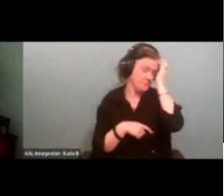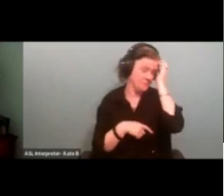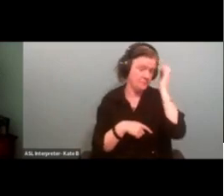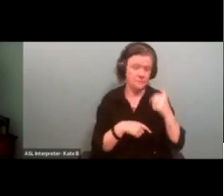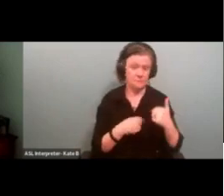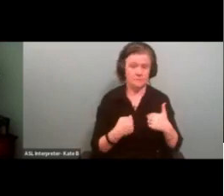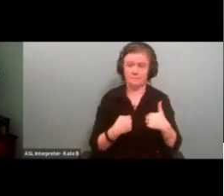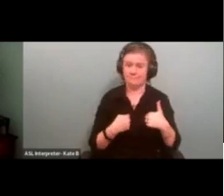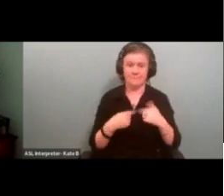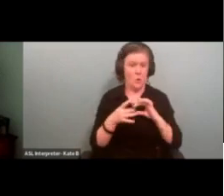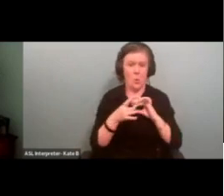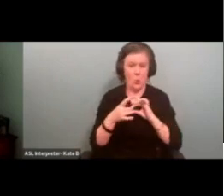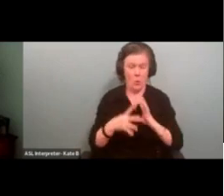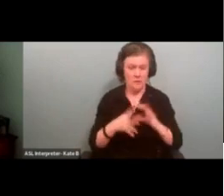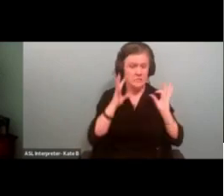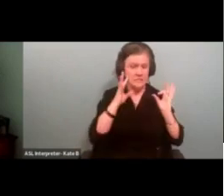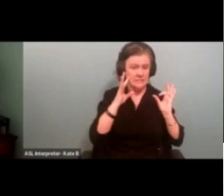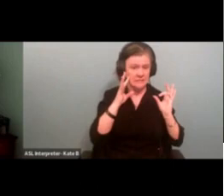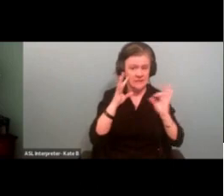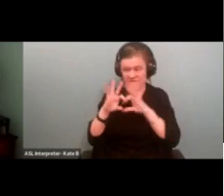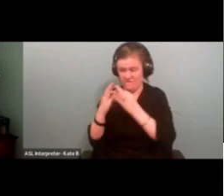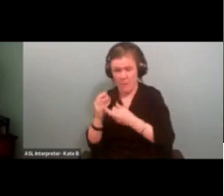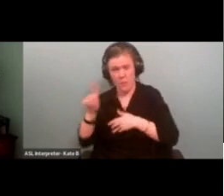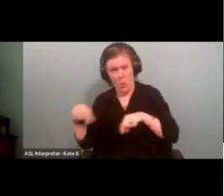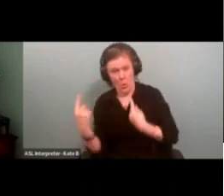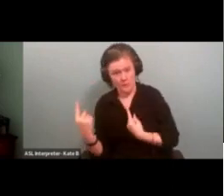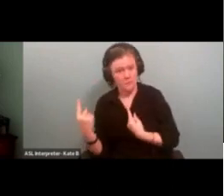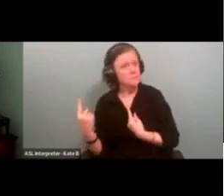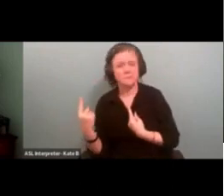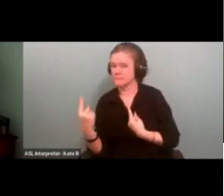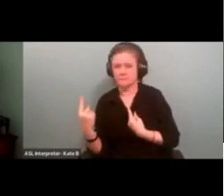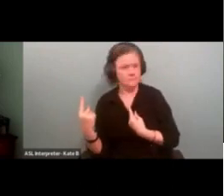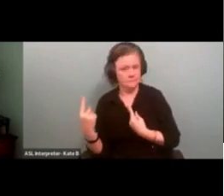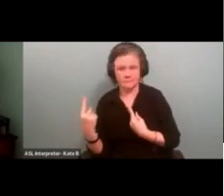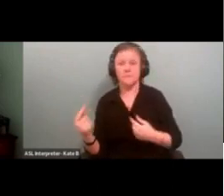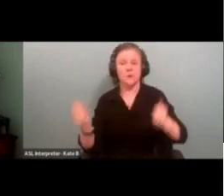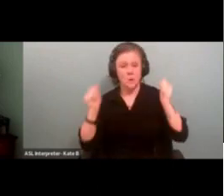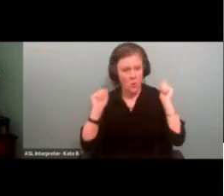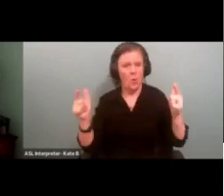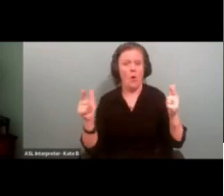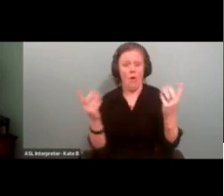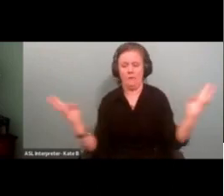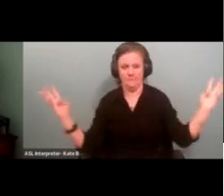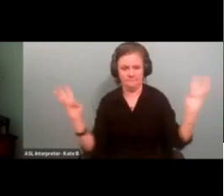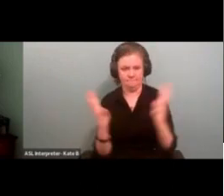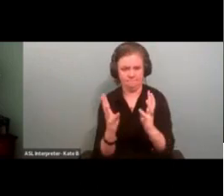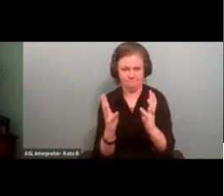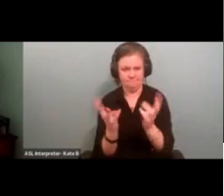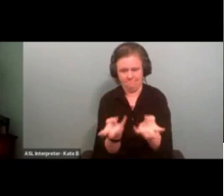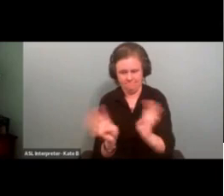the care coordinator and the family. It is all of those are in a service providers that